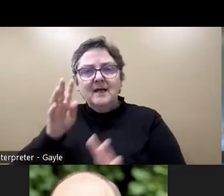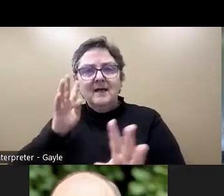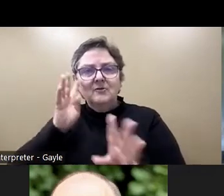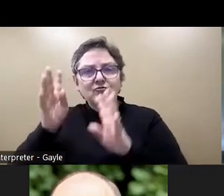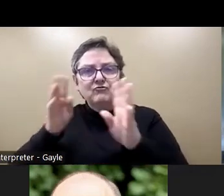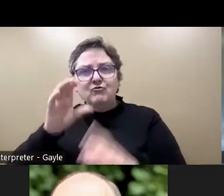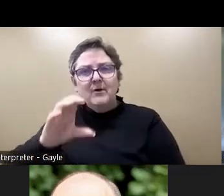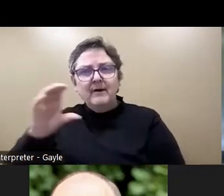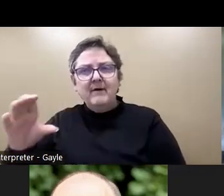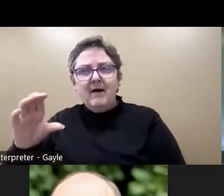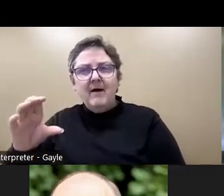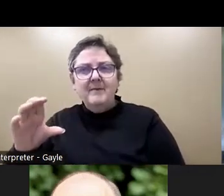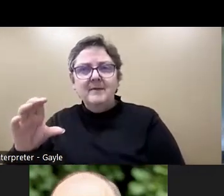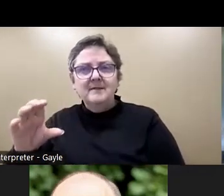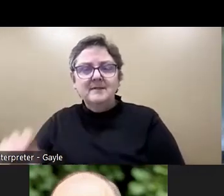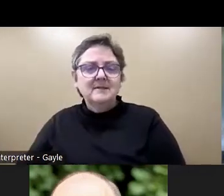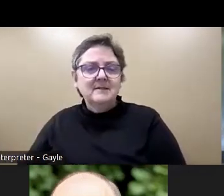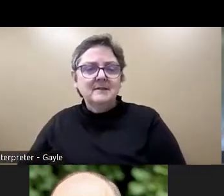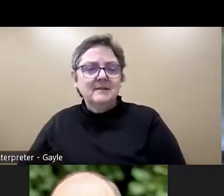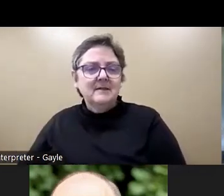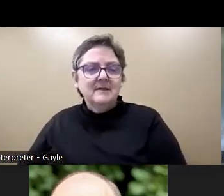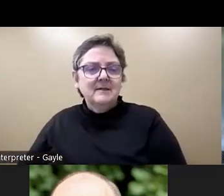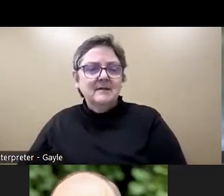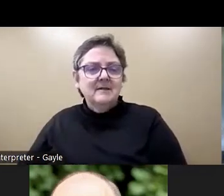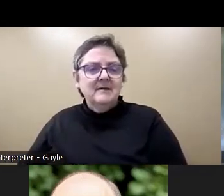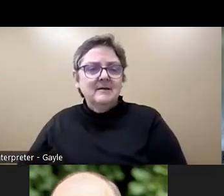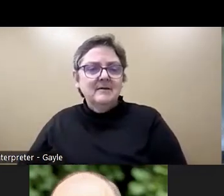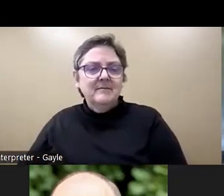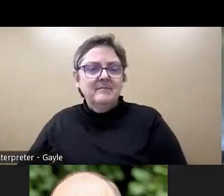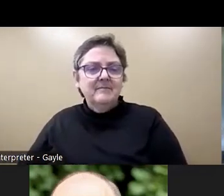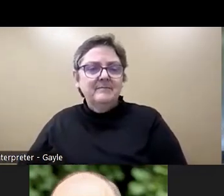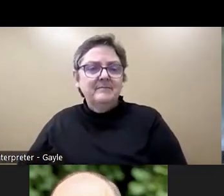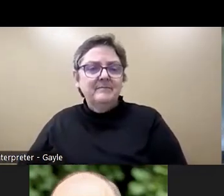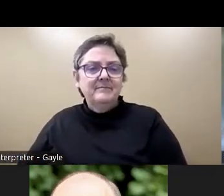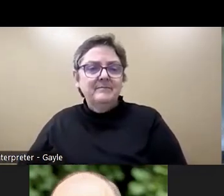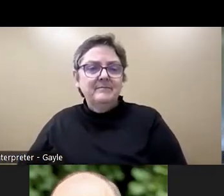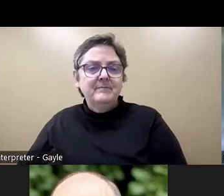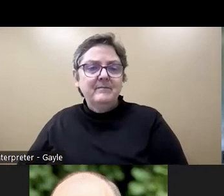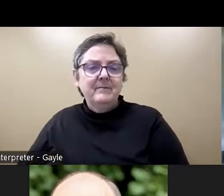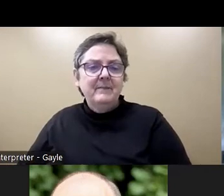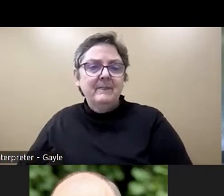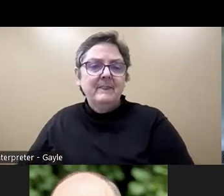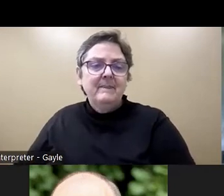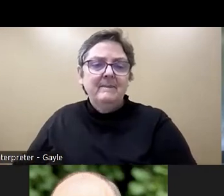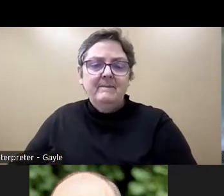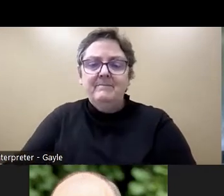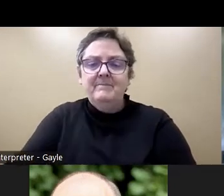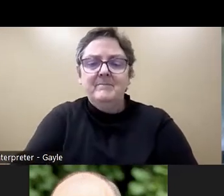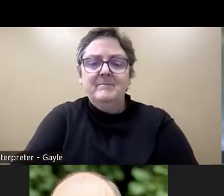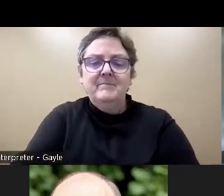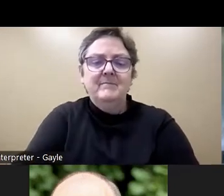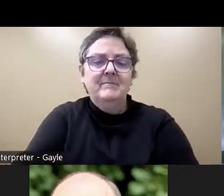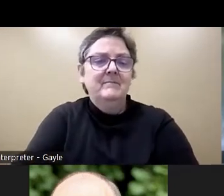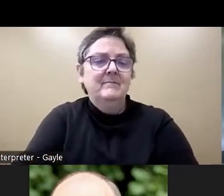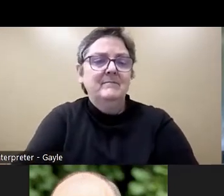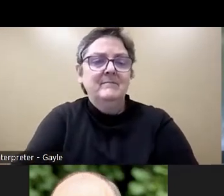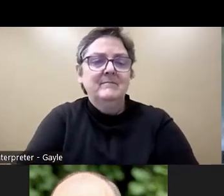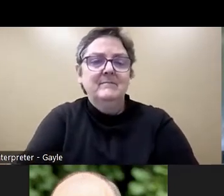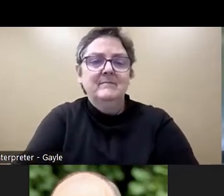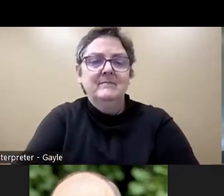either localization and or replication. And that's not just the content itself, but maybe the underlying tools.